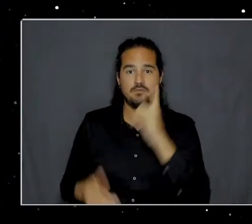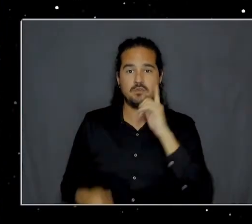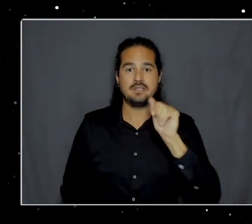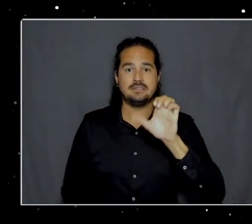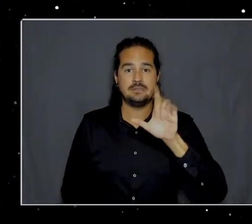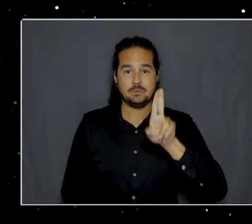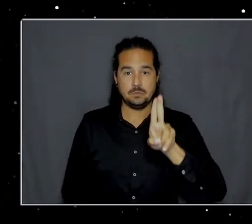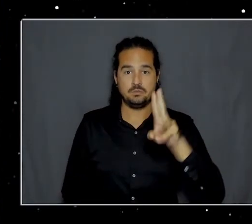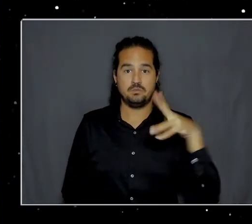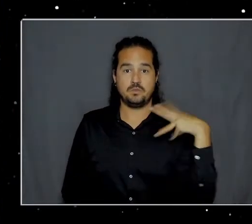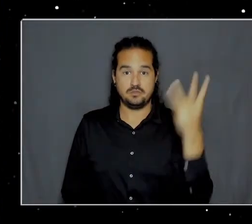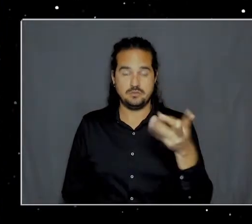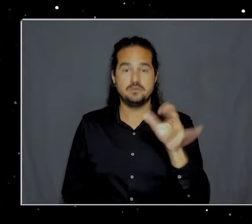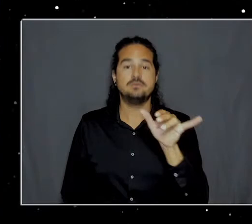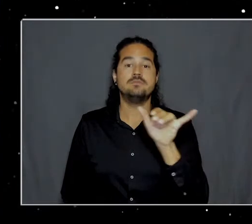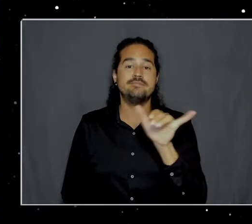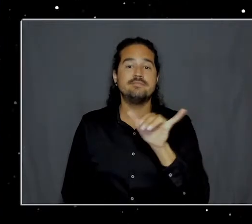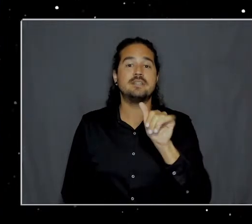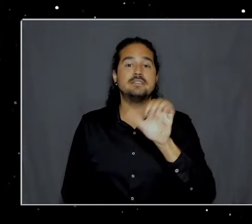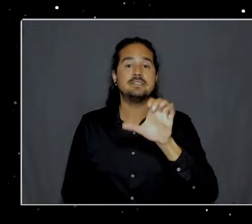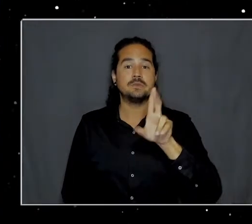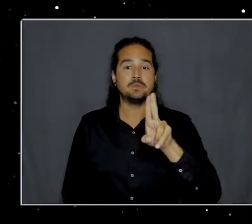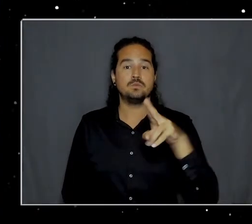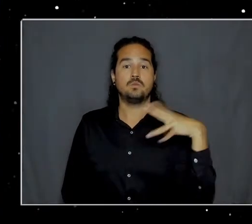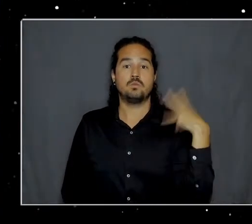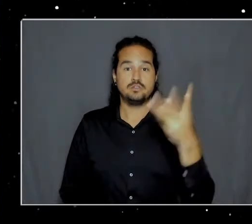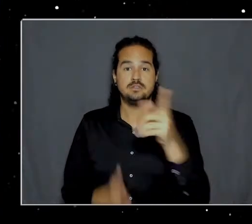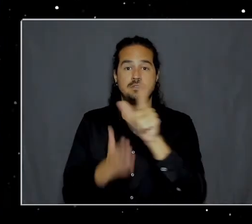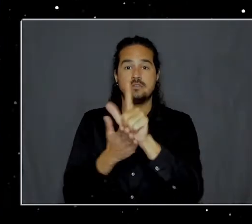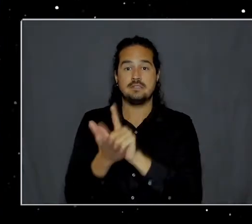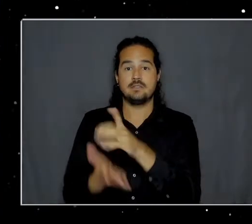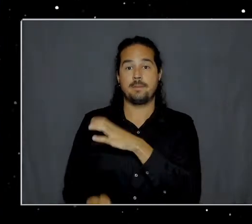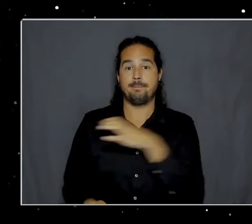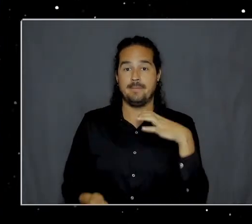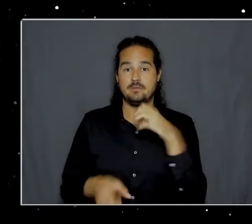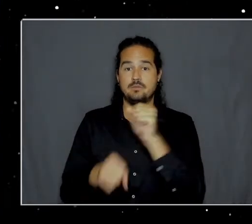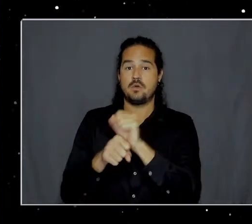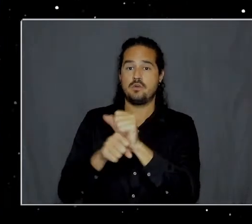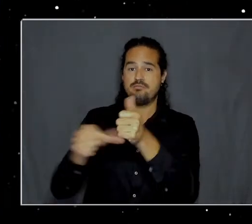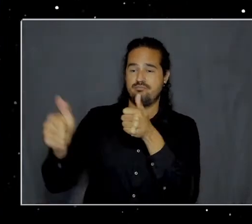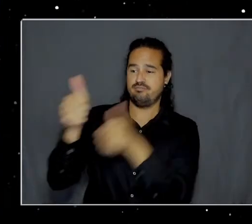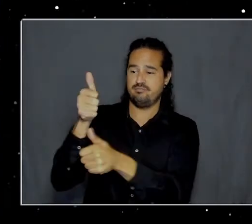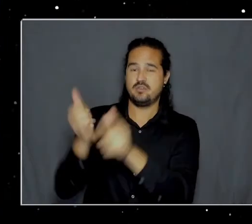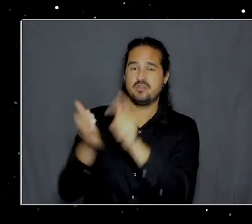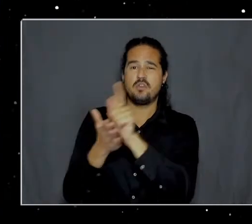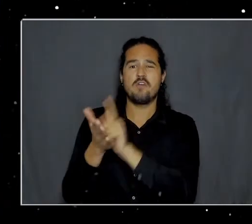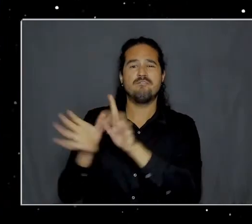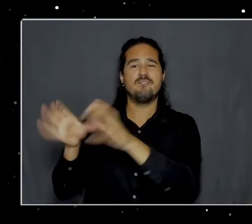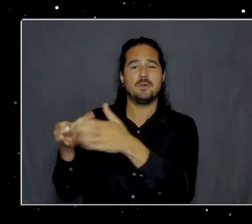WHERE I AM HONORED TO REPRESENT THE SNOQUALMIE TRIBE. CHAIRPERSON ROBERT DE LOS ANGELES: